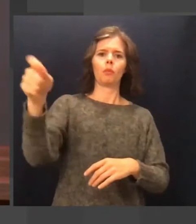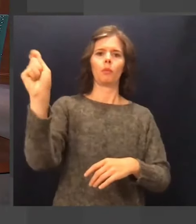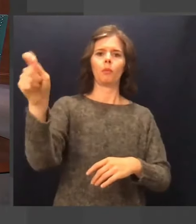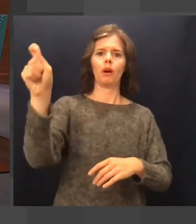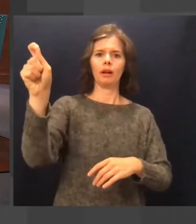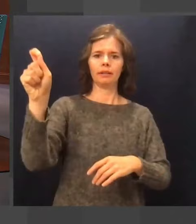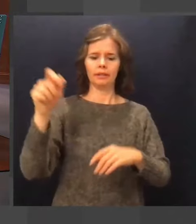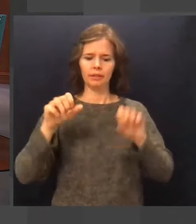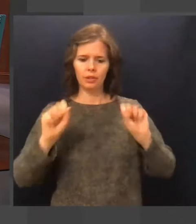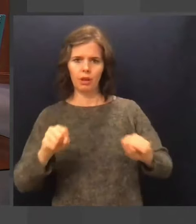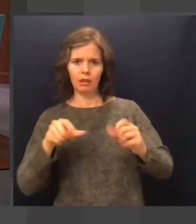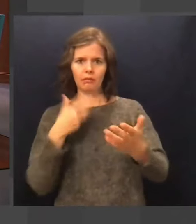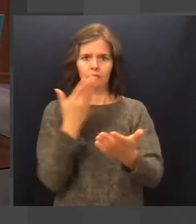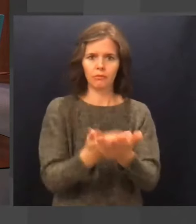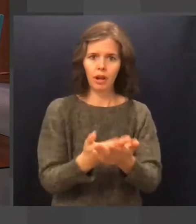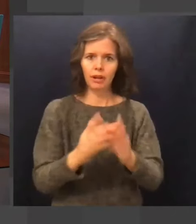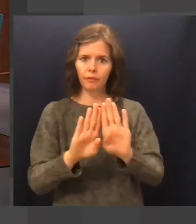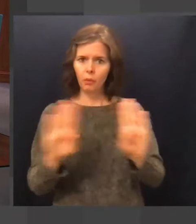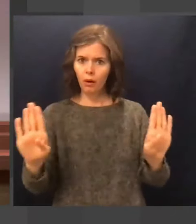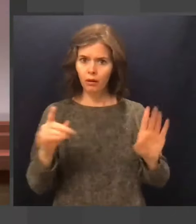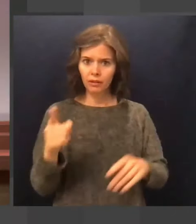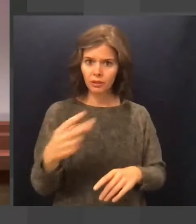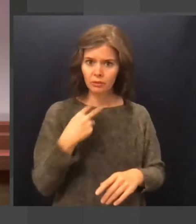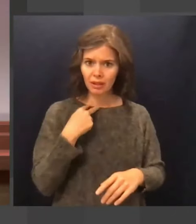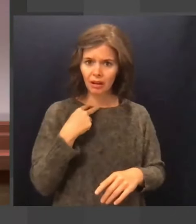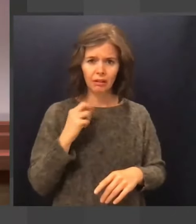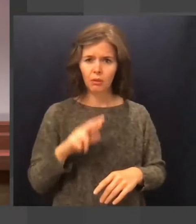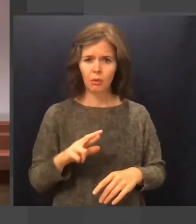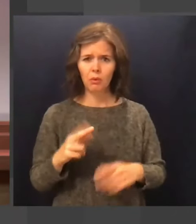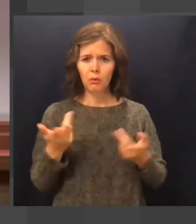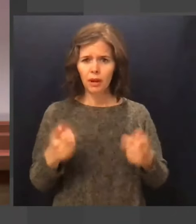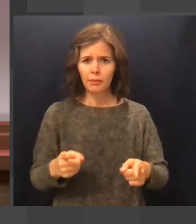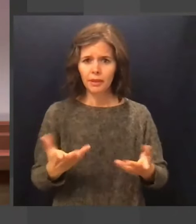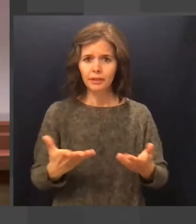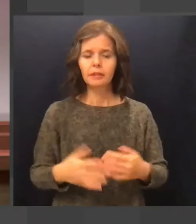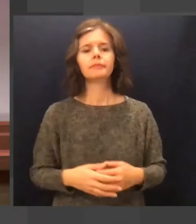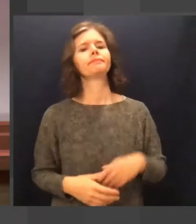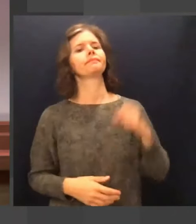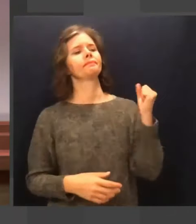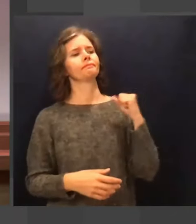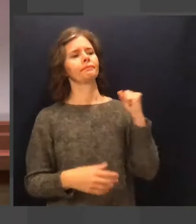WANDS TO GET TO THAT WALL IT SEEMED LIKE YOU WERE STUCK BUT THERE WAS SOMETHING ELSE GOING